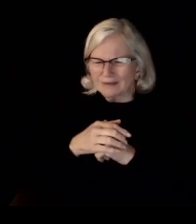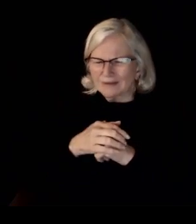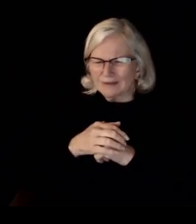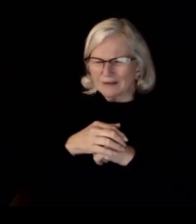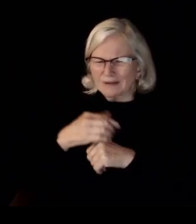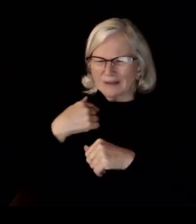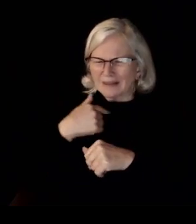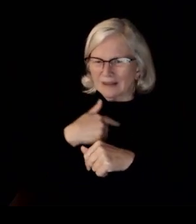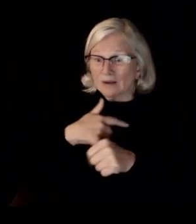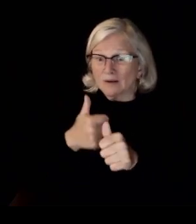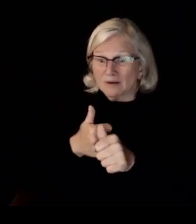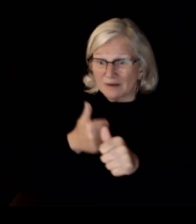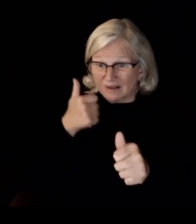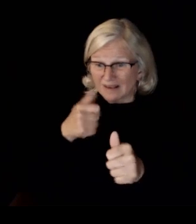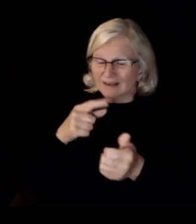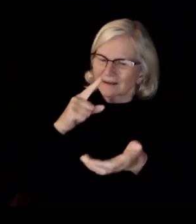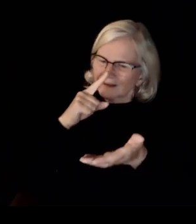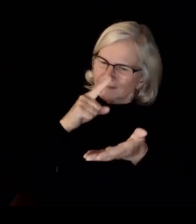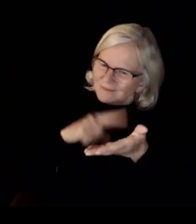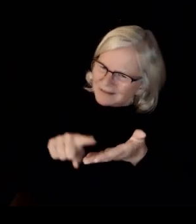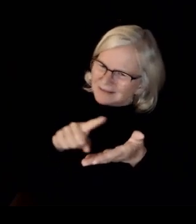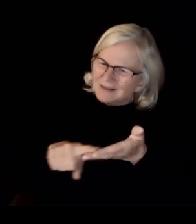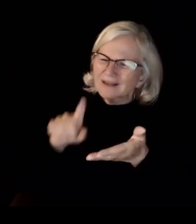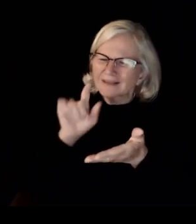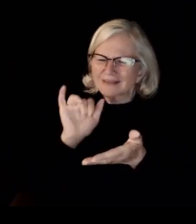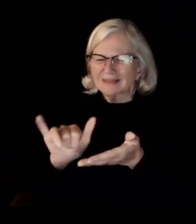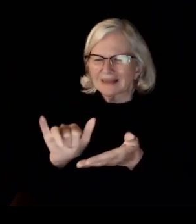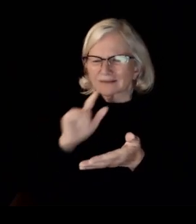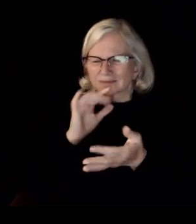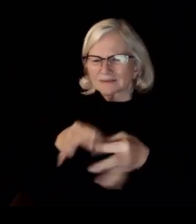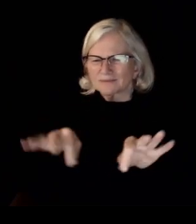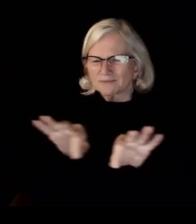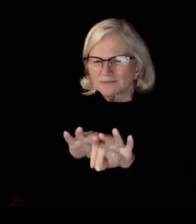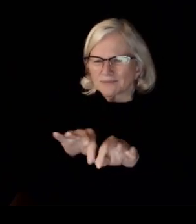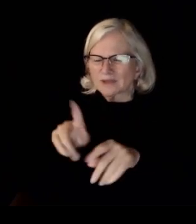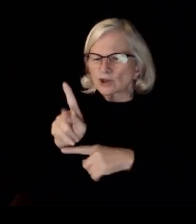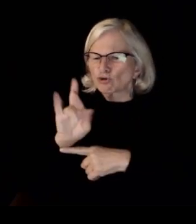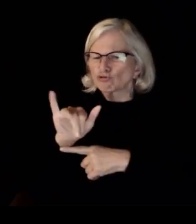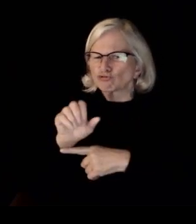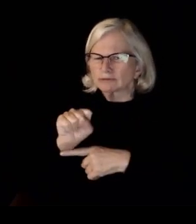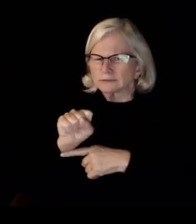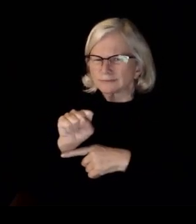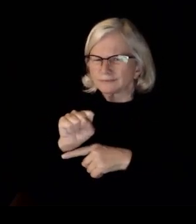Kris: Well I'll just say that yeah absolutely when there are delays in getting results,